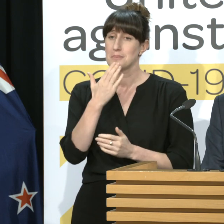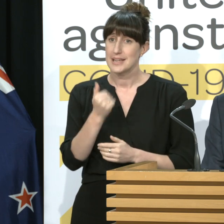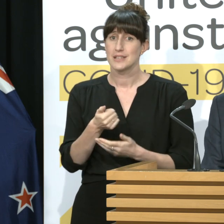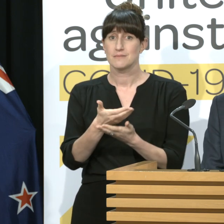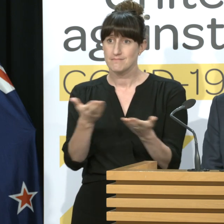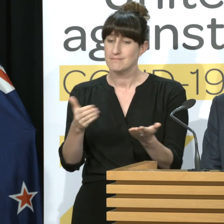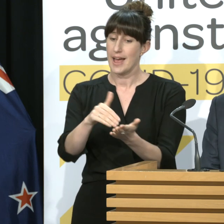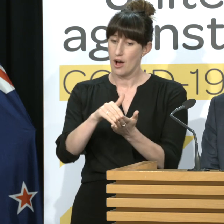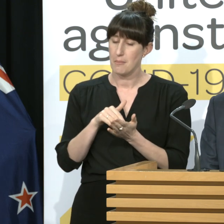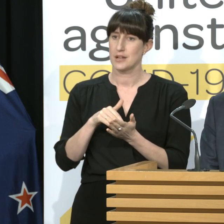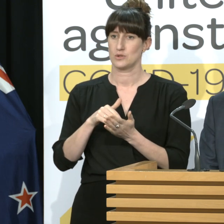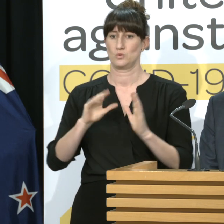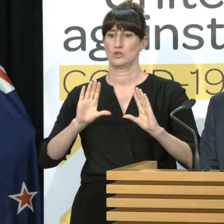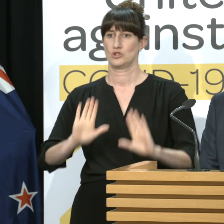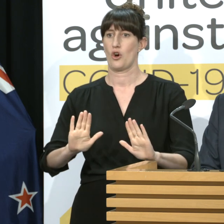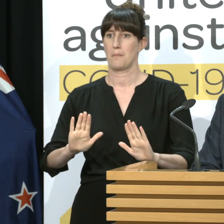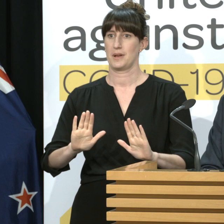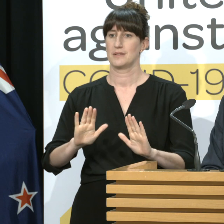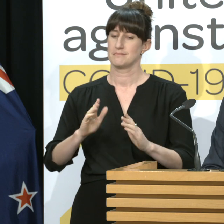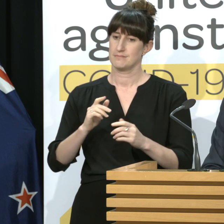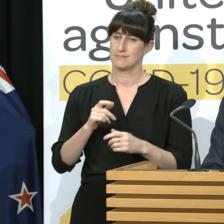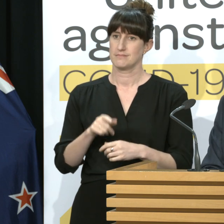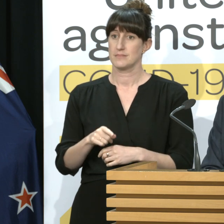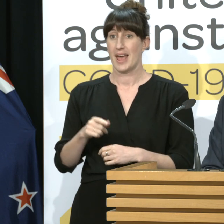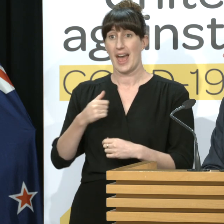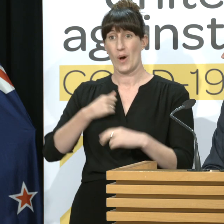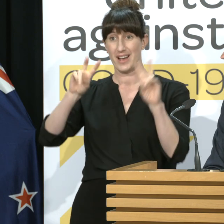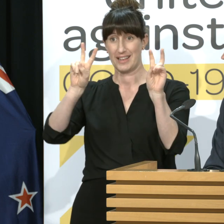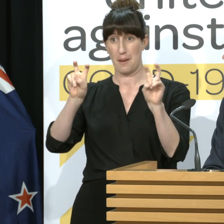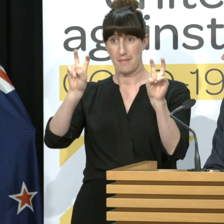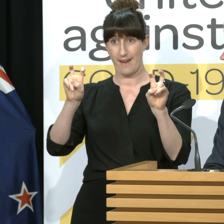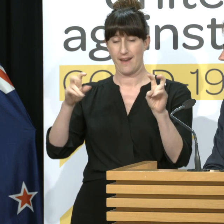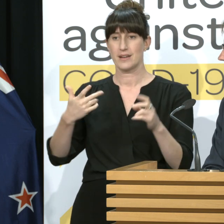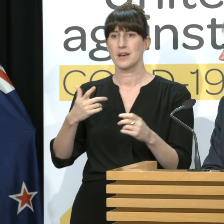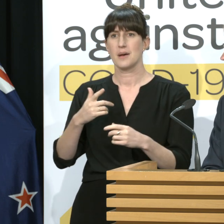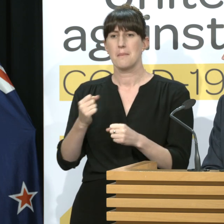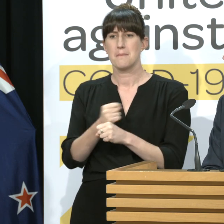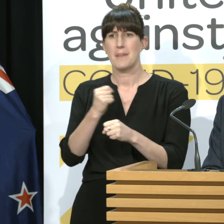So again, as part of our Make Summer Unstoppable campaign, I remind you of our key messages.